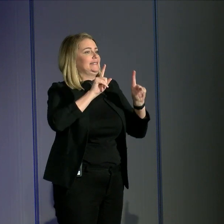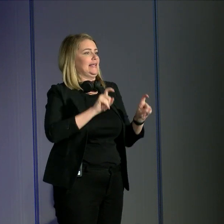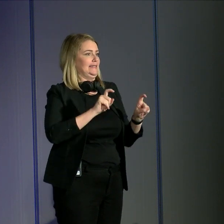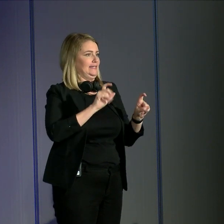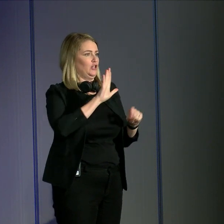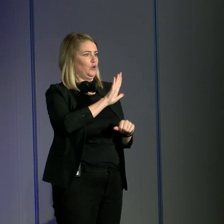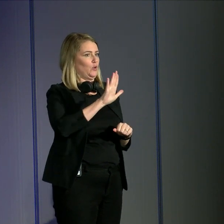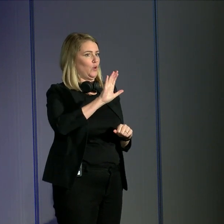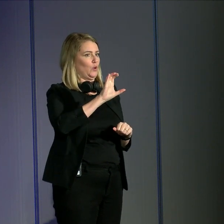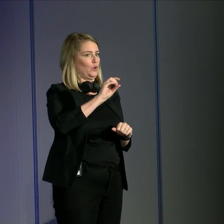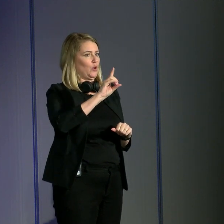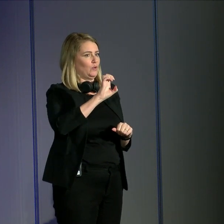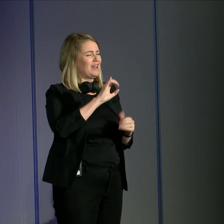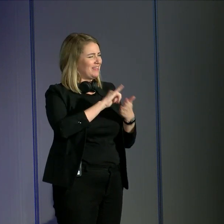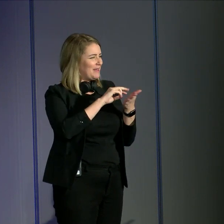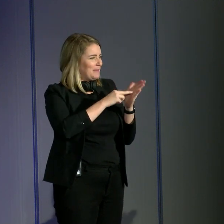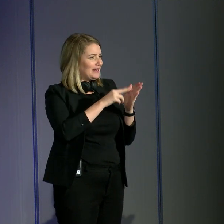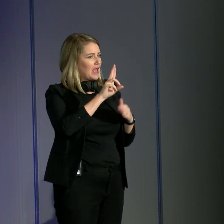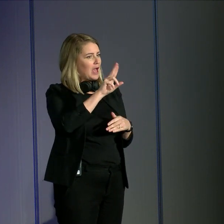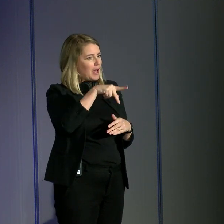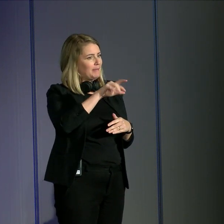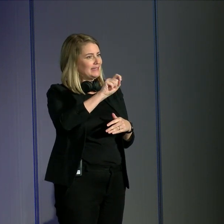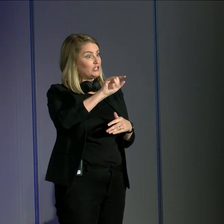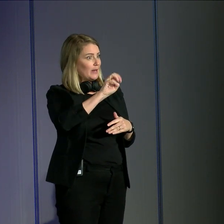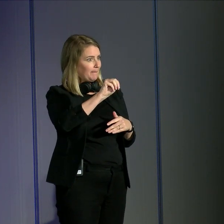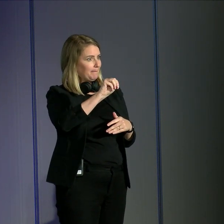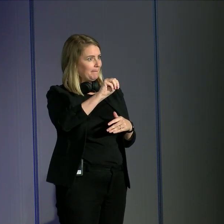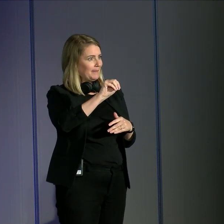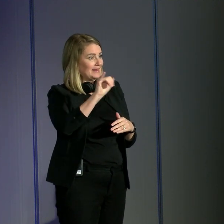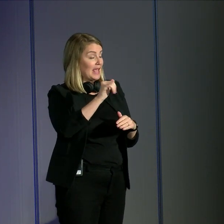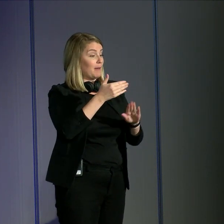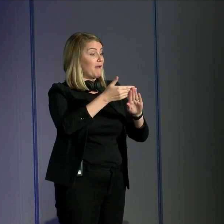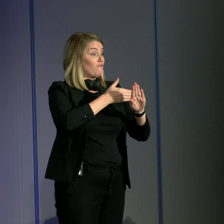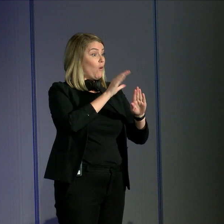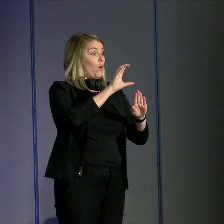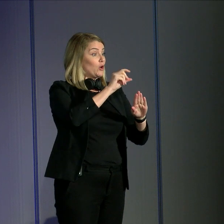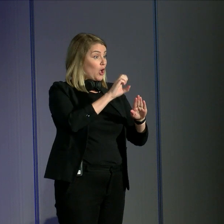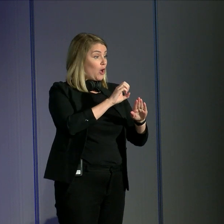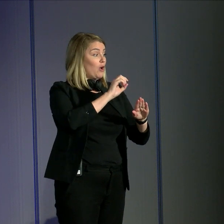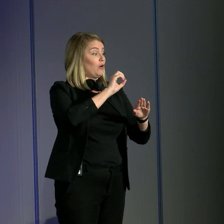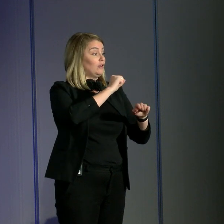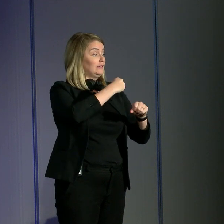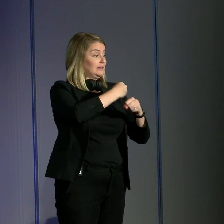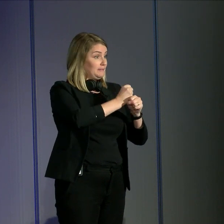And that's what I mean by upstream. In the ideal world, before code gets committed, there's at least some accessibility testing